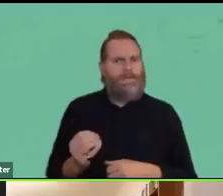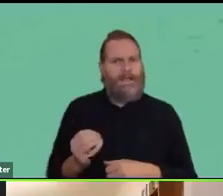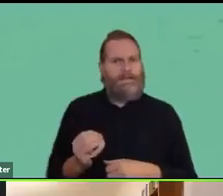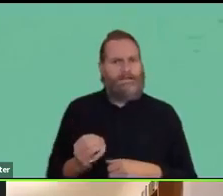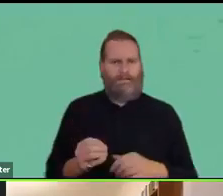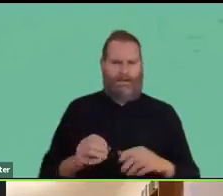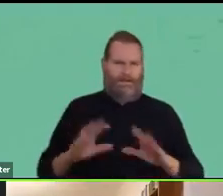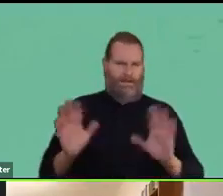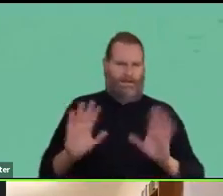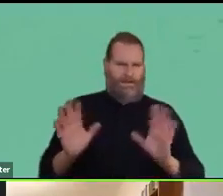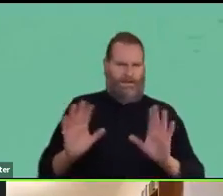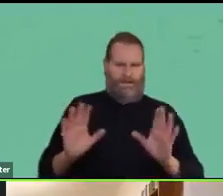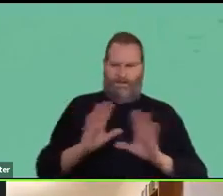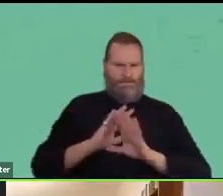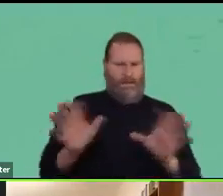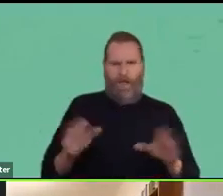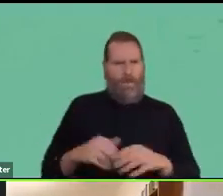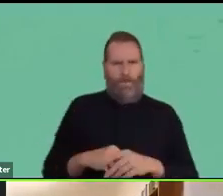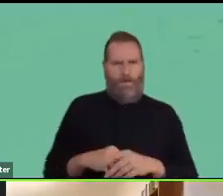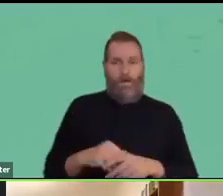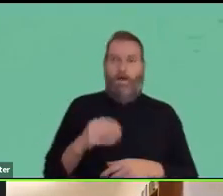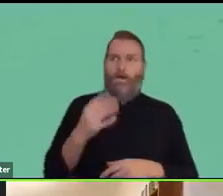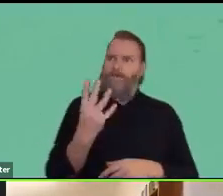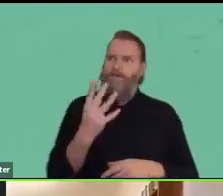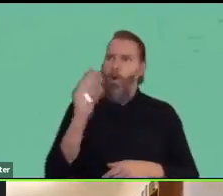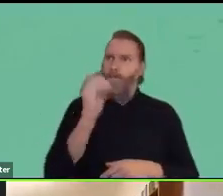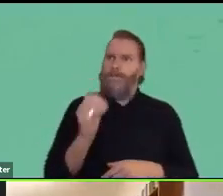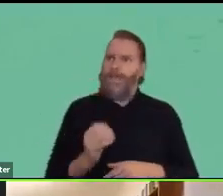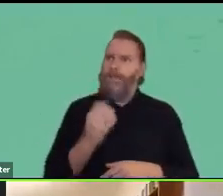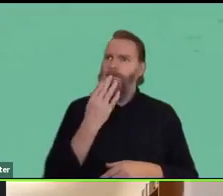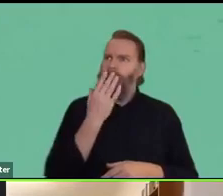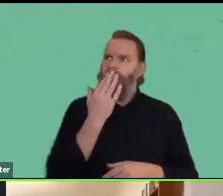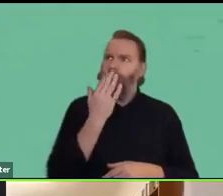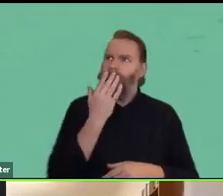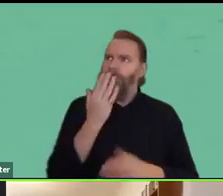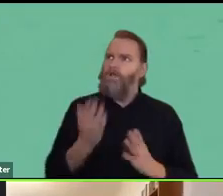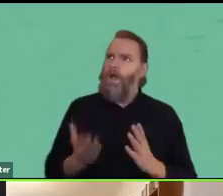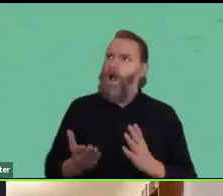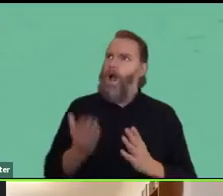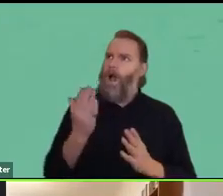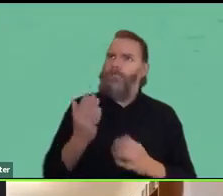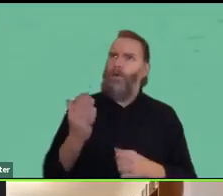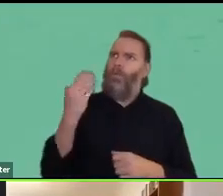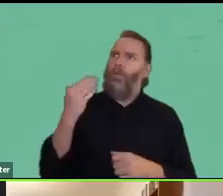uh since I can't remember when it it certainly hasn't been in the last 10 or 15 years